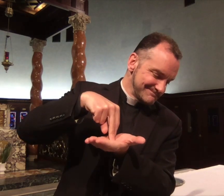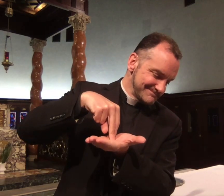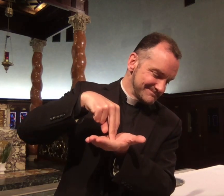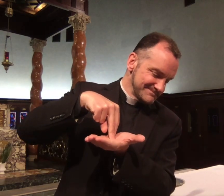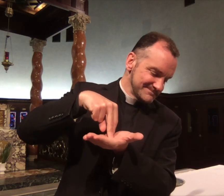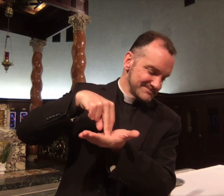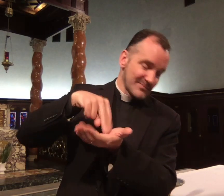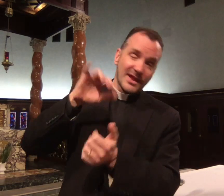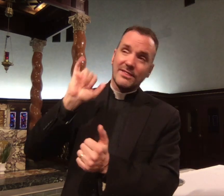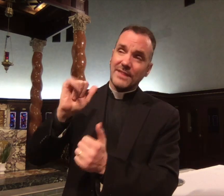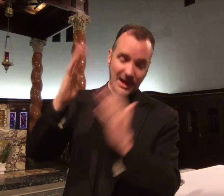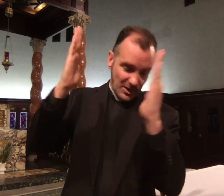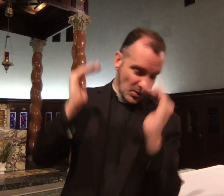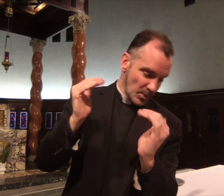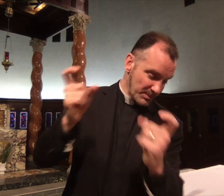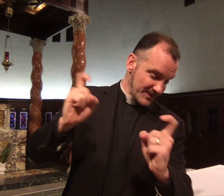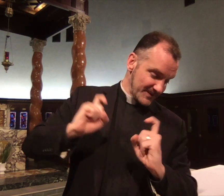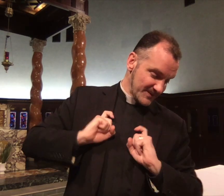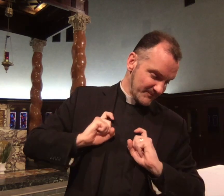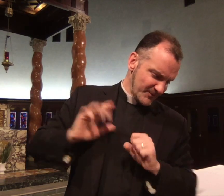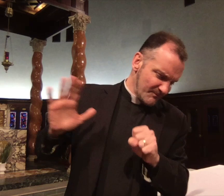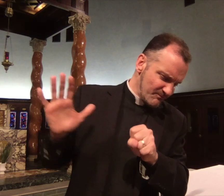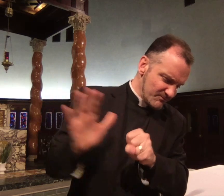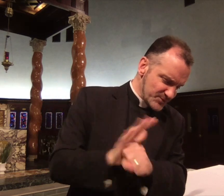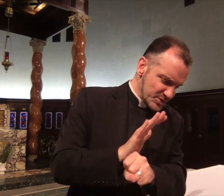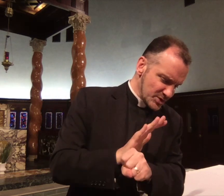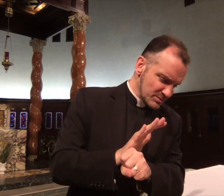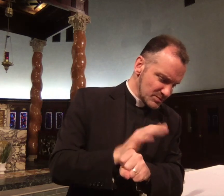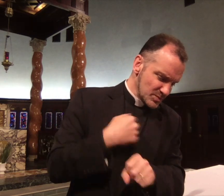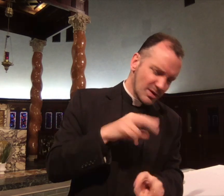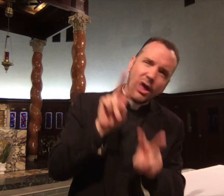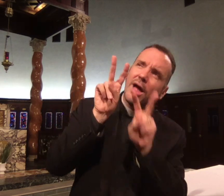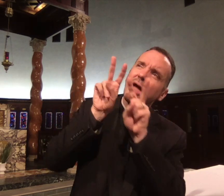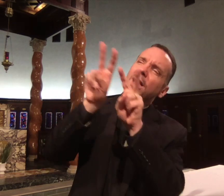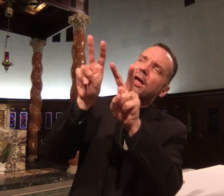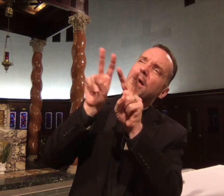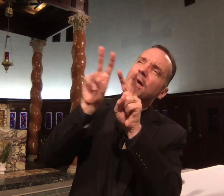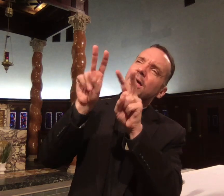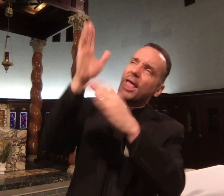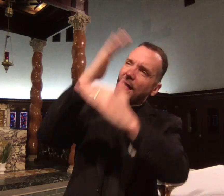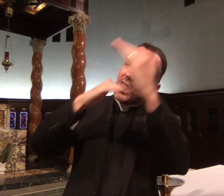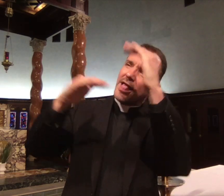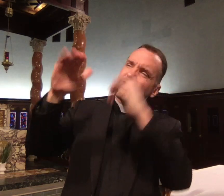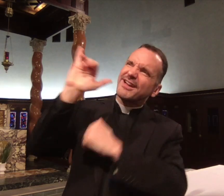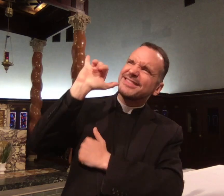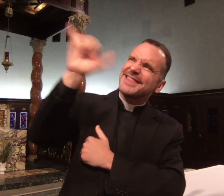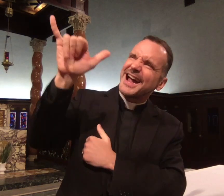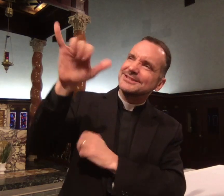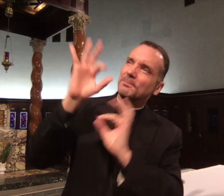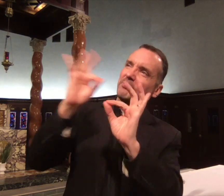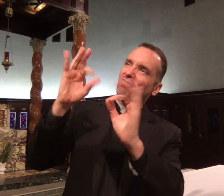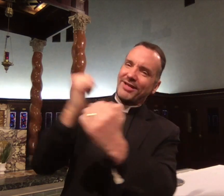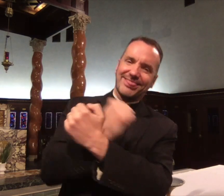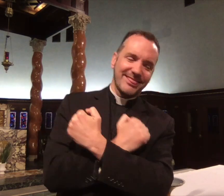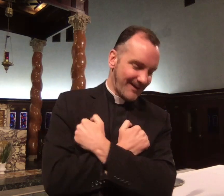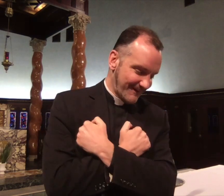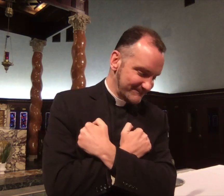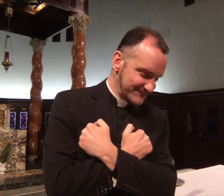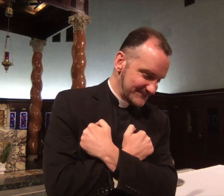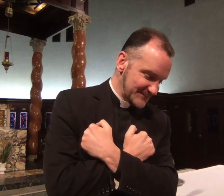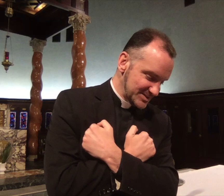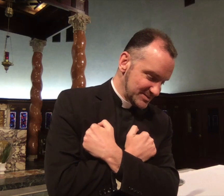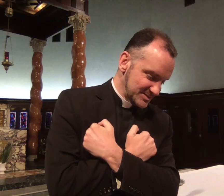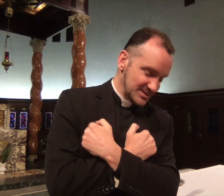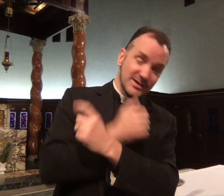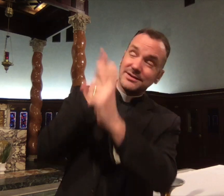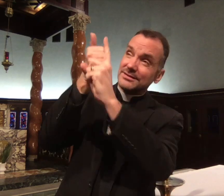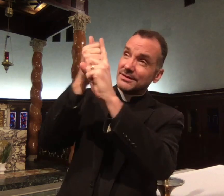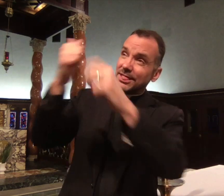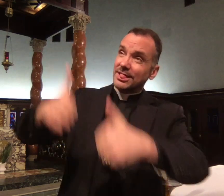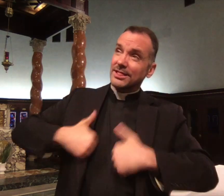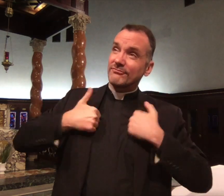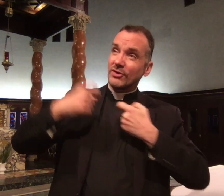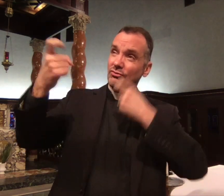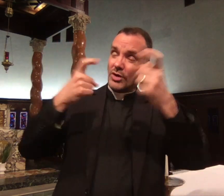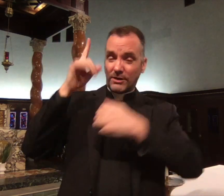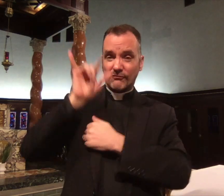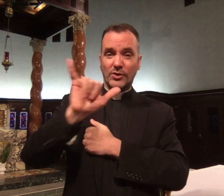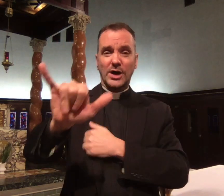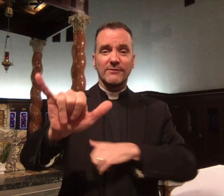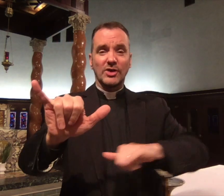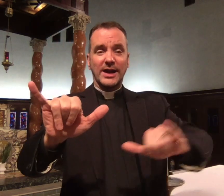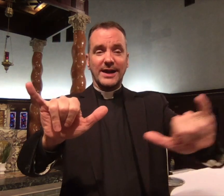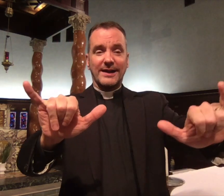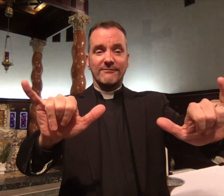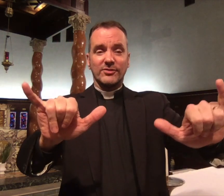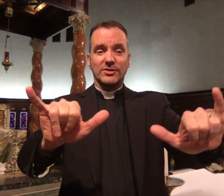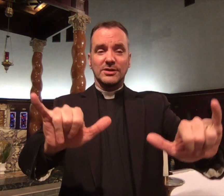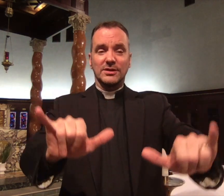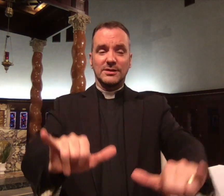fulfill this hope in the perfect love of heaven, where he lives and reigns forever